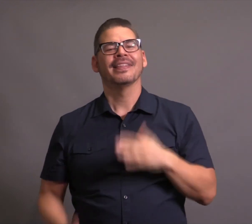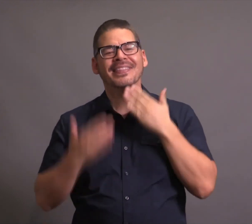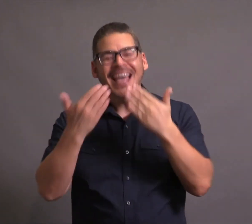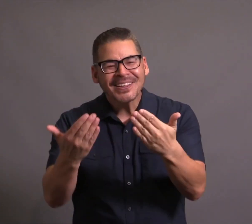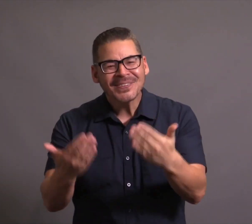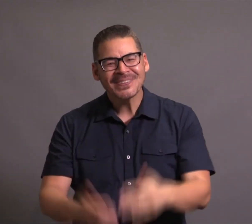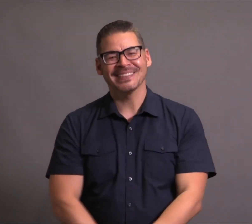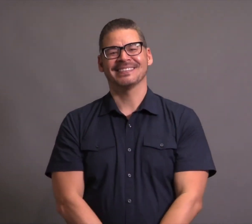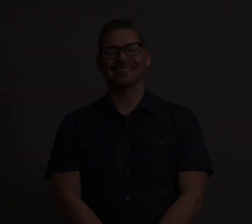Thank you!